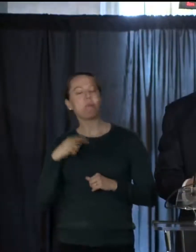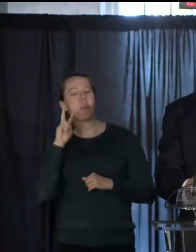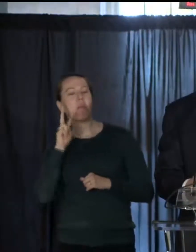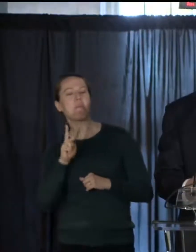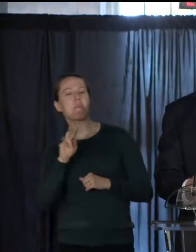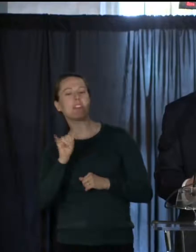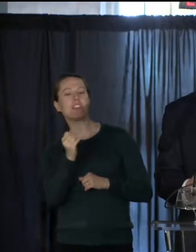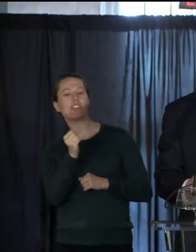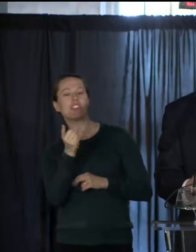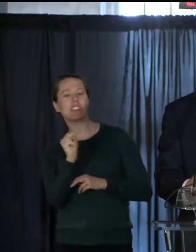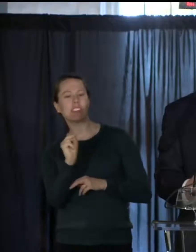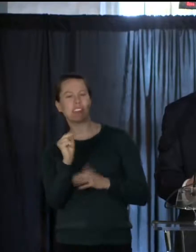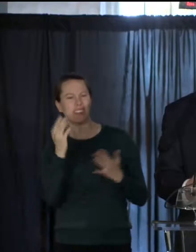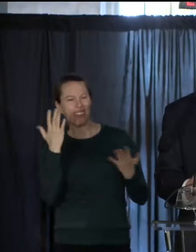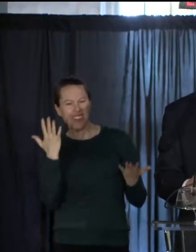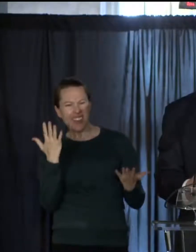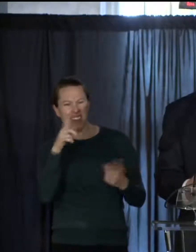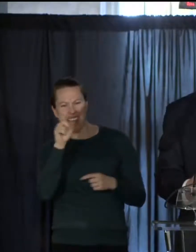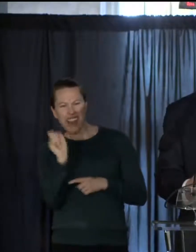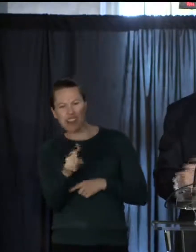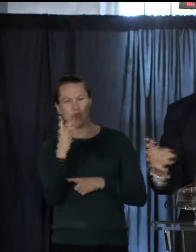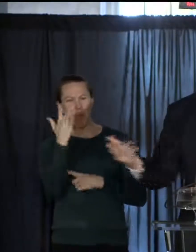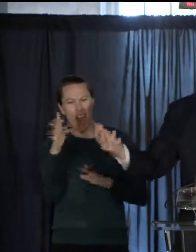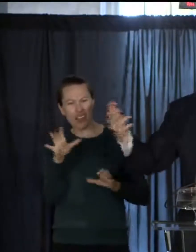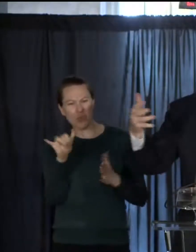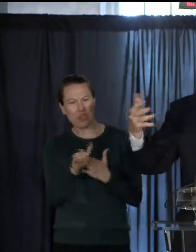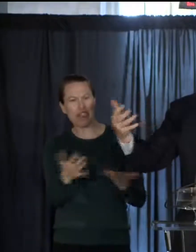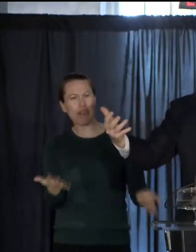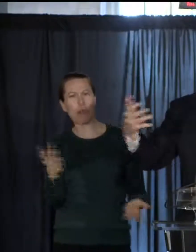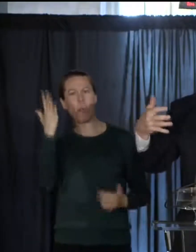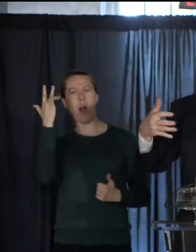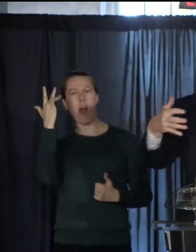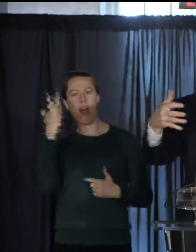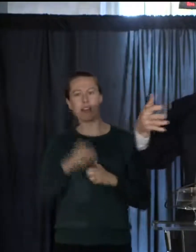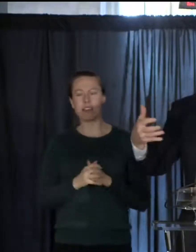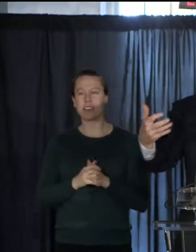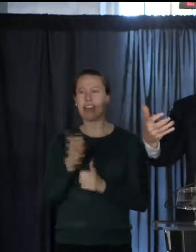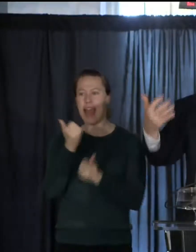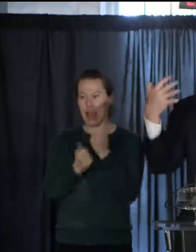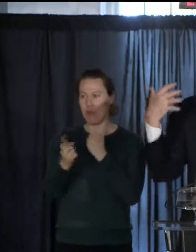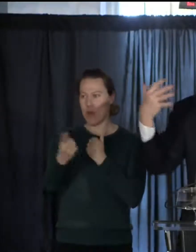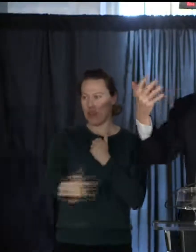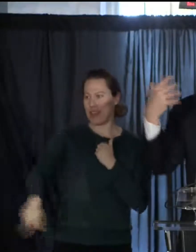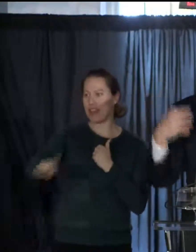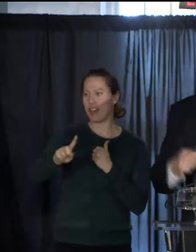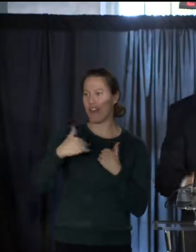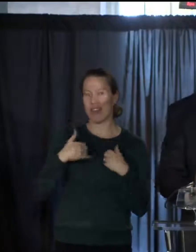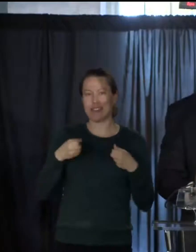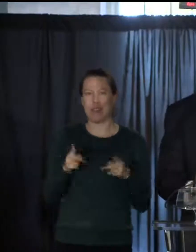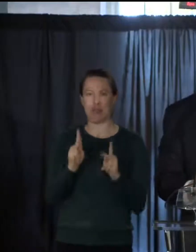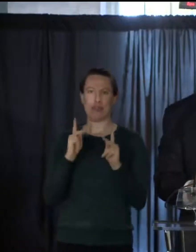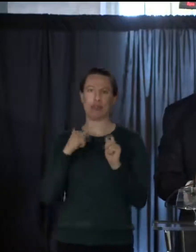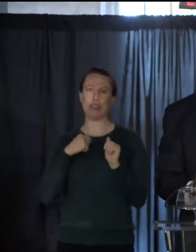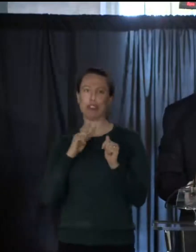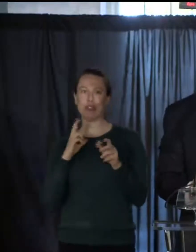YOU DOING THIS? WELL, EVERYBODY HERE WILL HAVE AN OPPORTUNITY IN SOME WAY TO WEIGH IN ON THAT ELECTION BACK